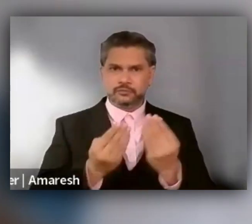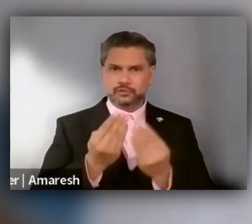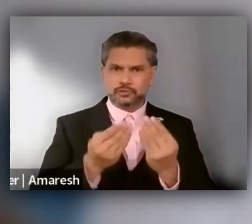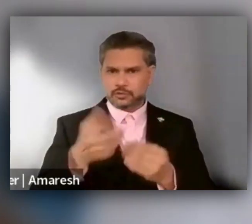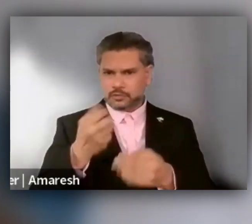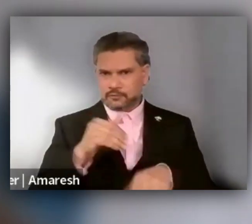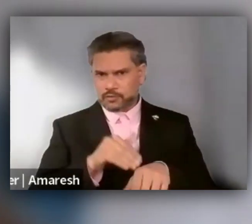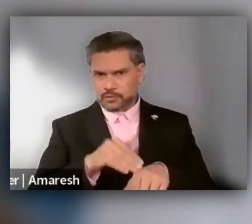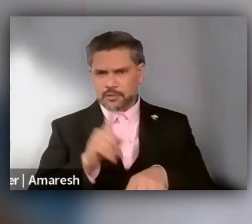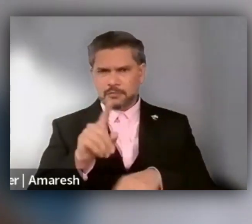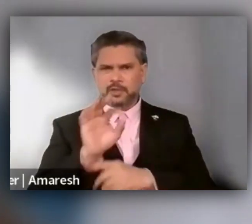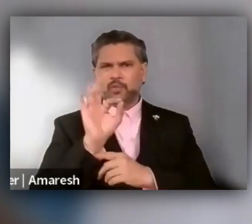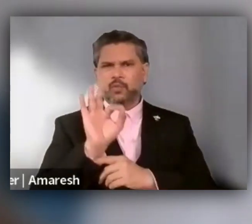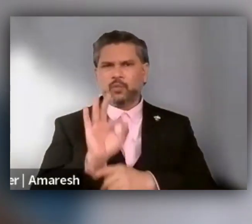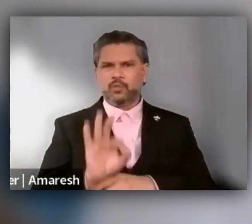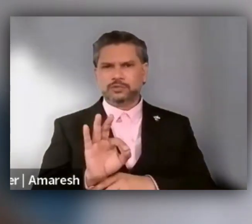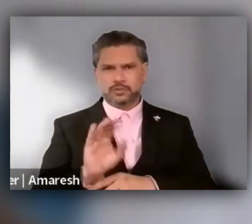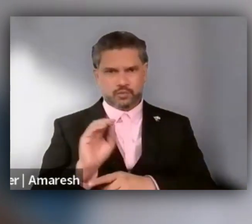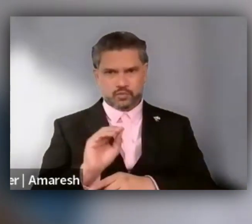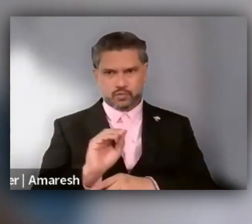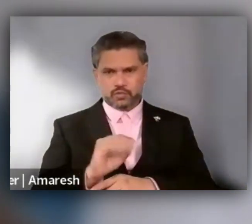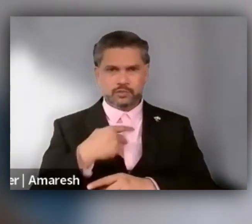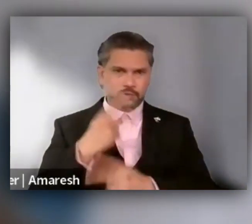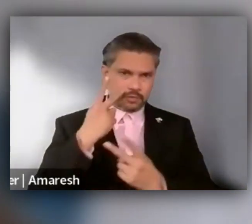But they are not exactly in the form of questions.